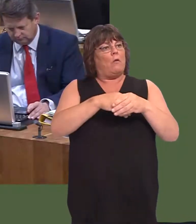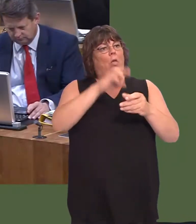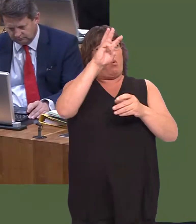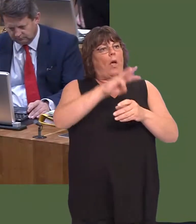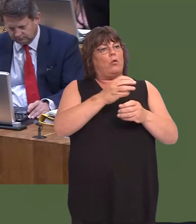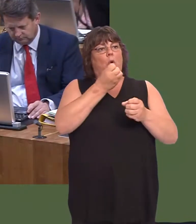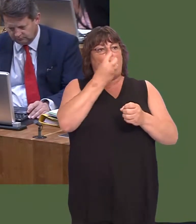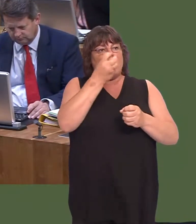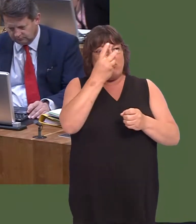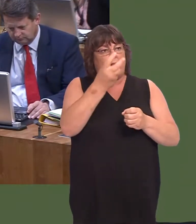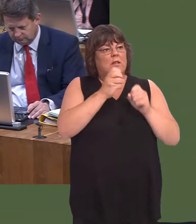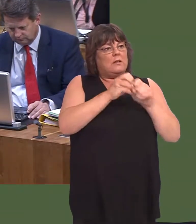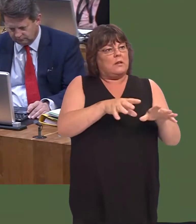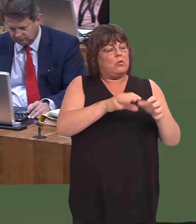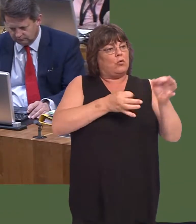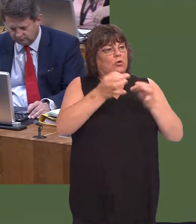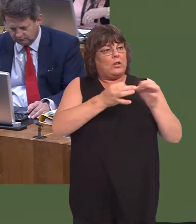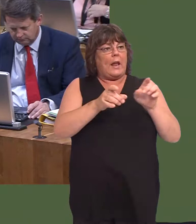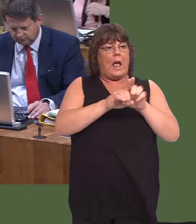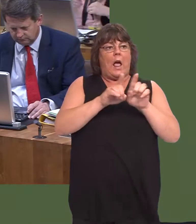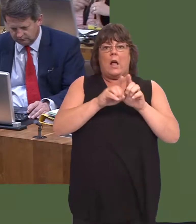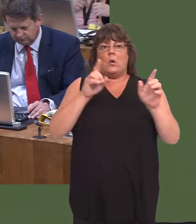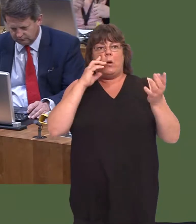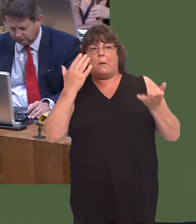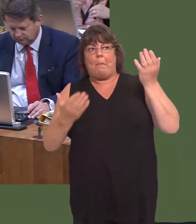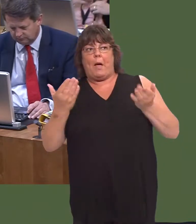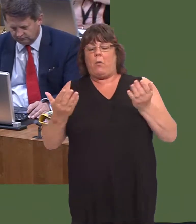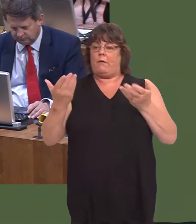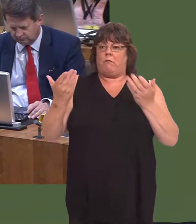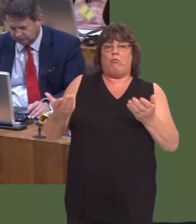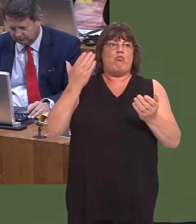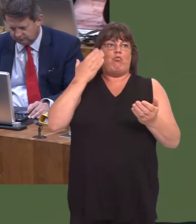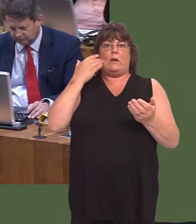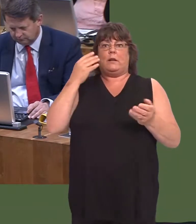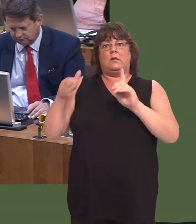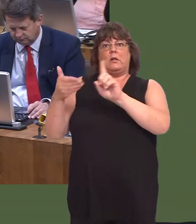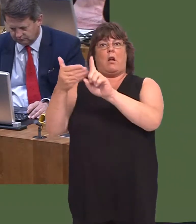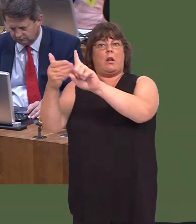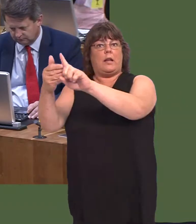As well as evaluating our successful performance against current targets, this will include a consideration of targets to be set beyond 2025.